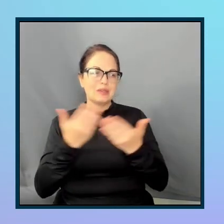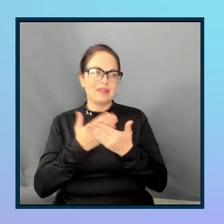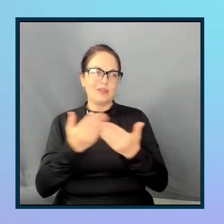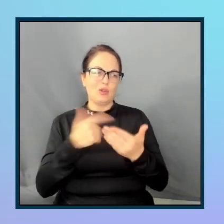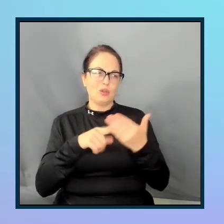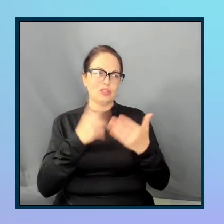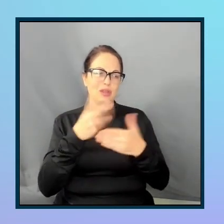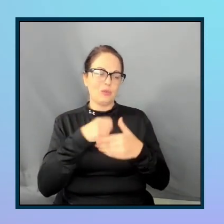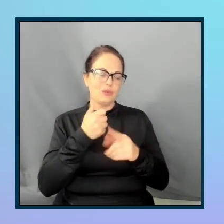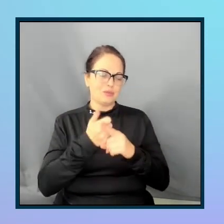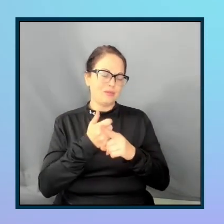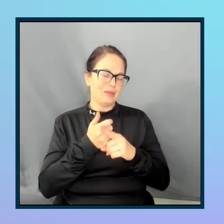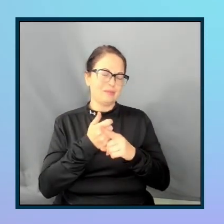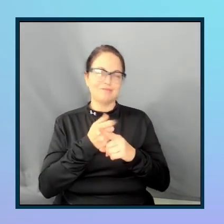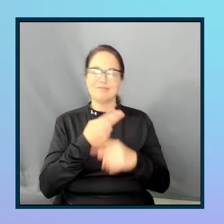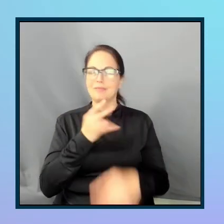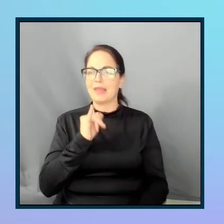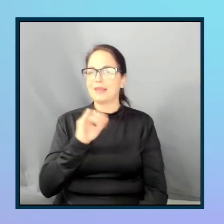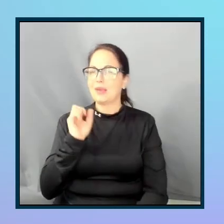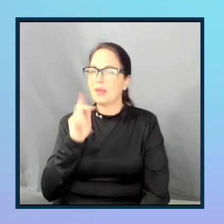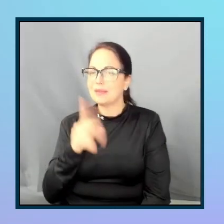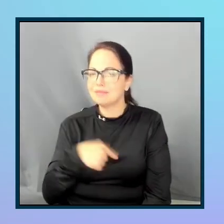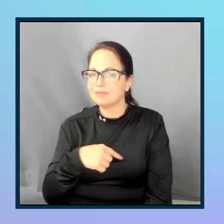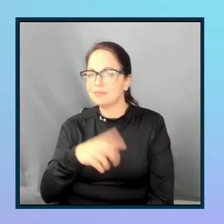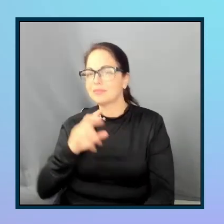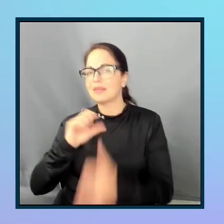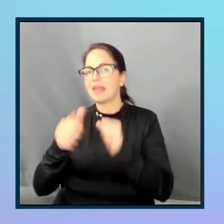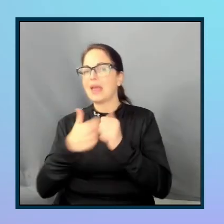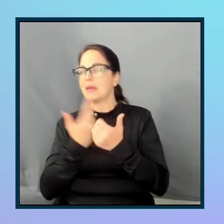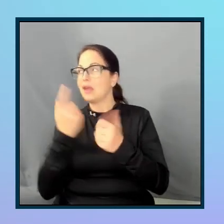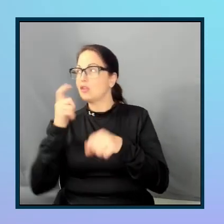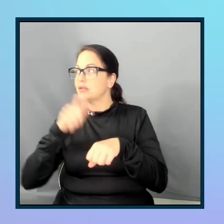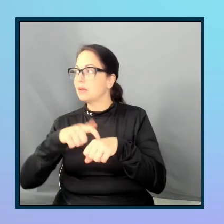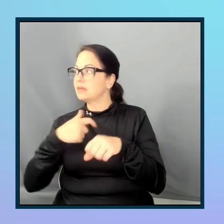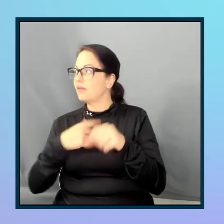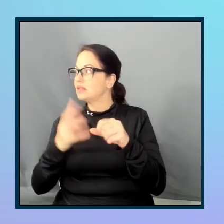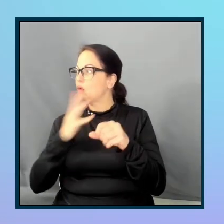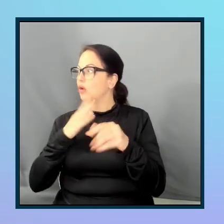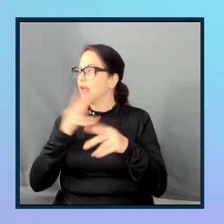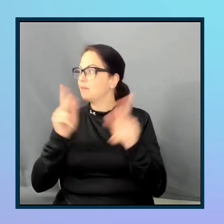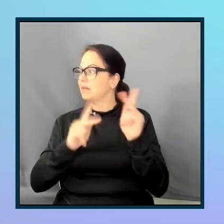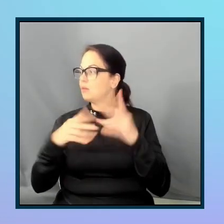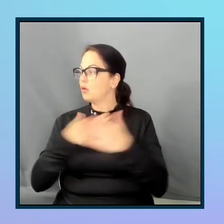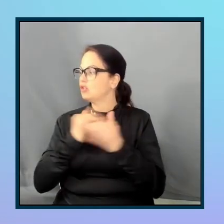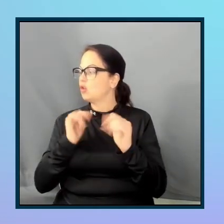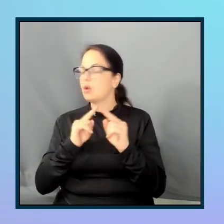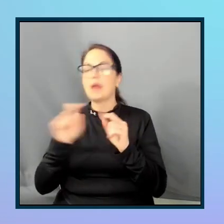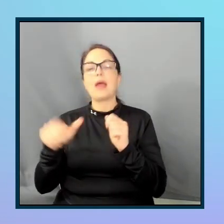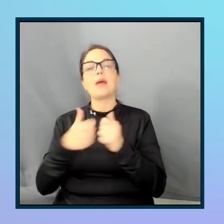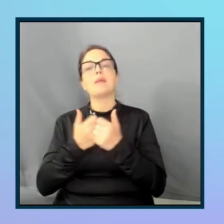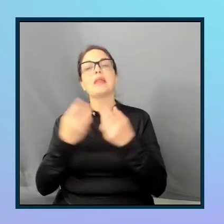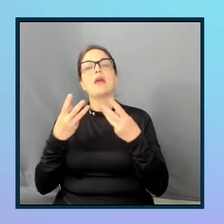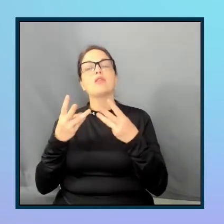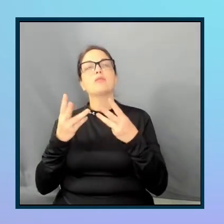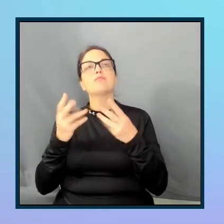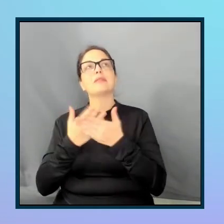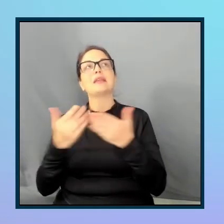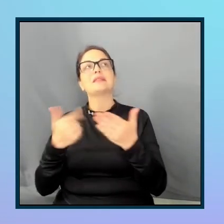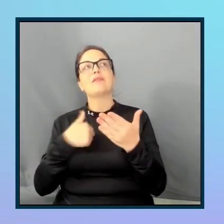"Okay, how many other times have I spoken and people enjoyed it? How many other things have I done well?" Ground yourself in that,